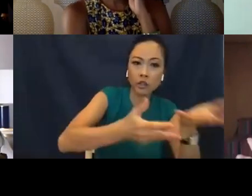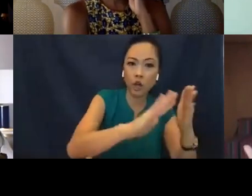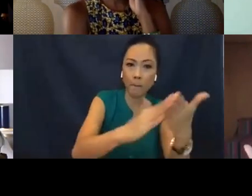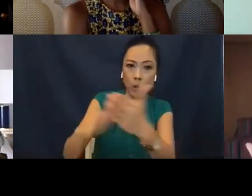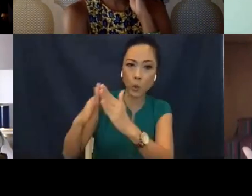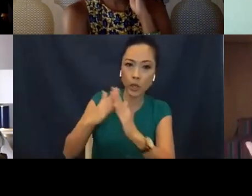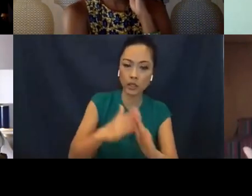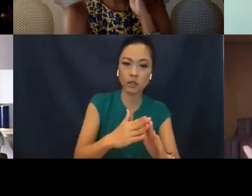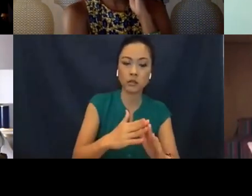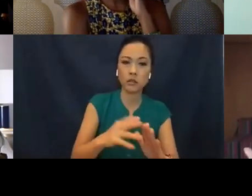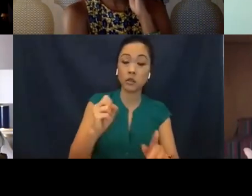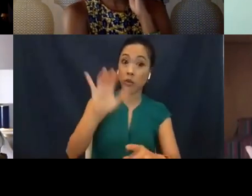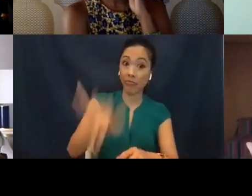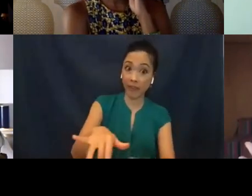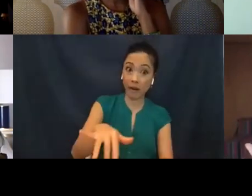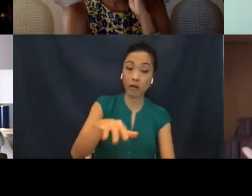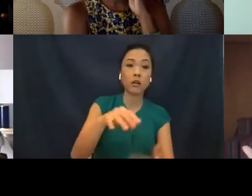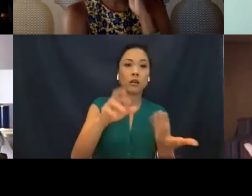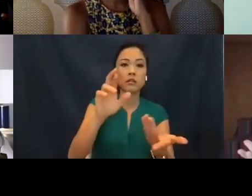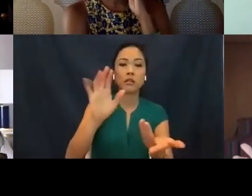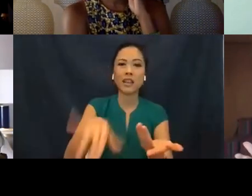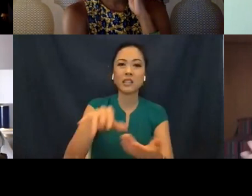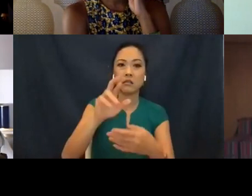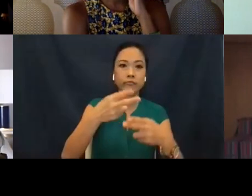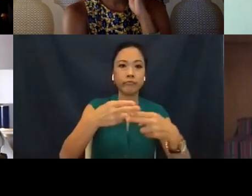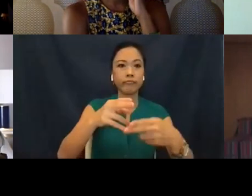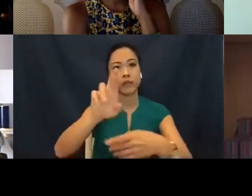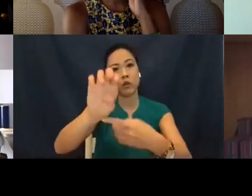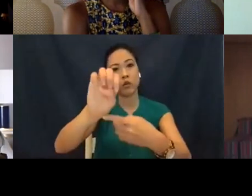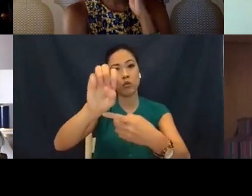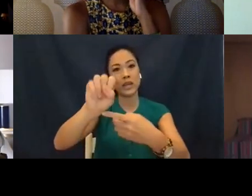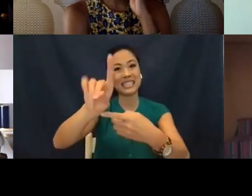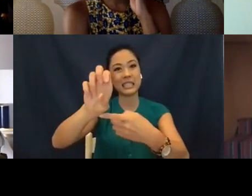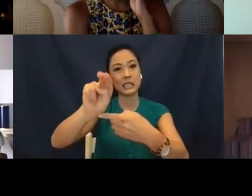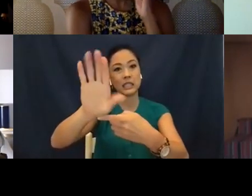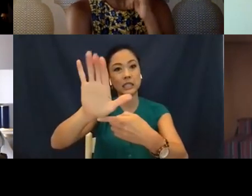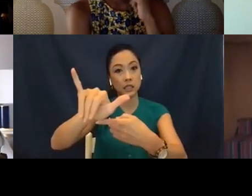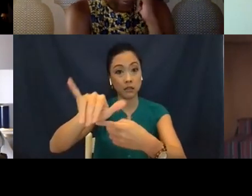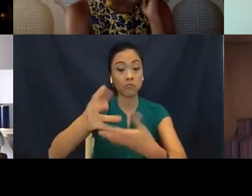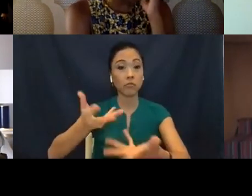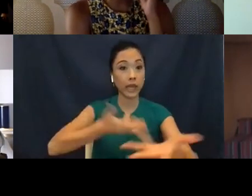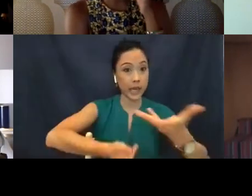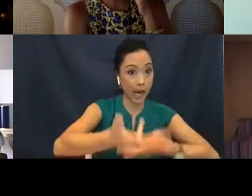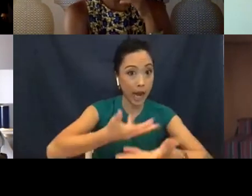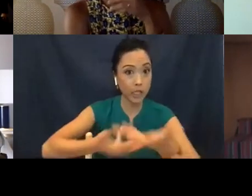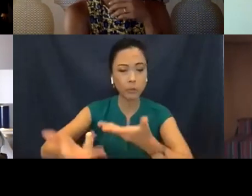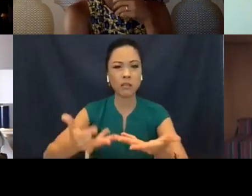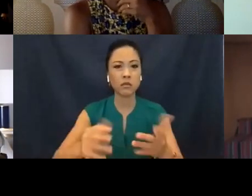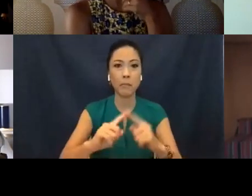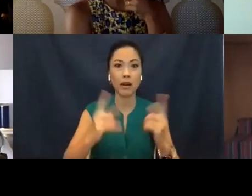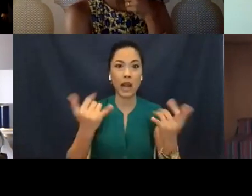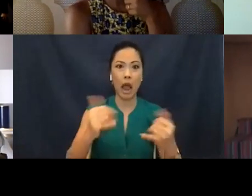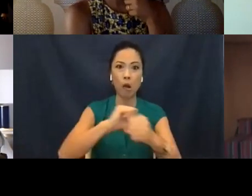engagement in the middle of a shutdown? She crafted it, part one, part two. I love that